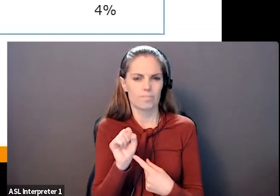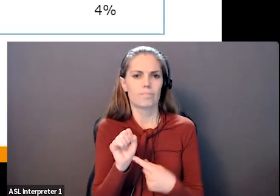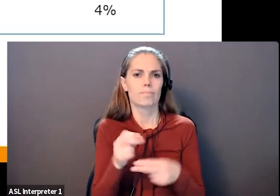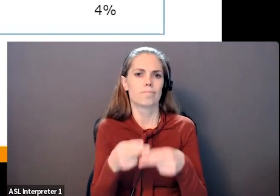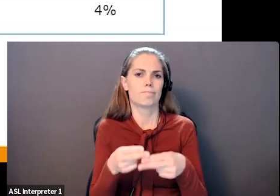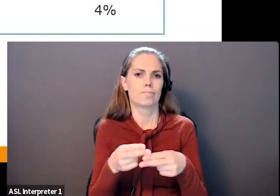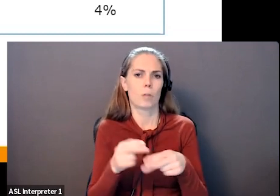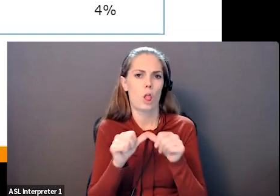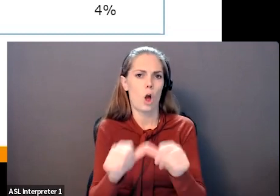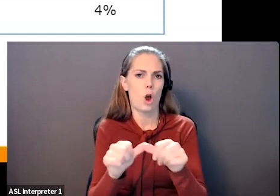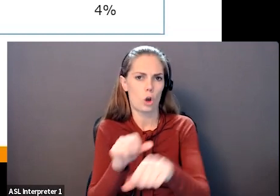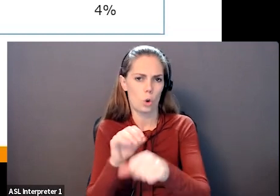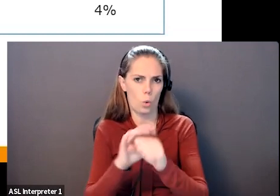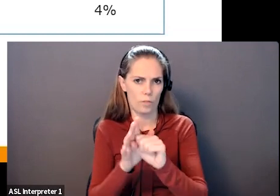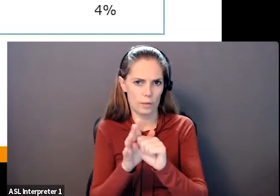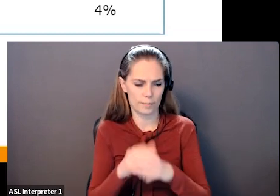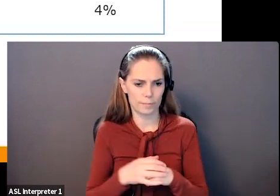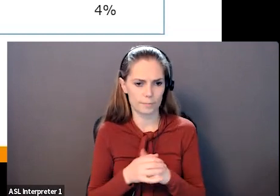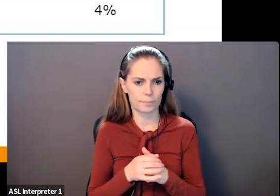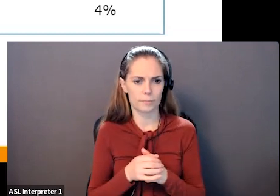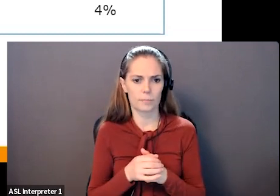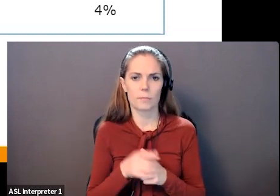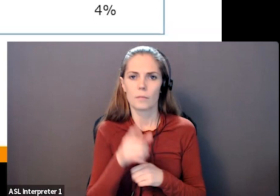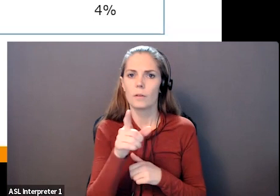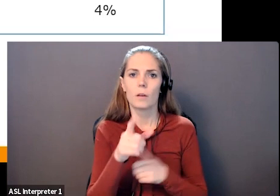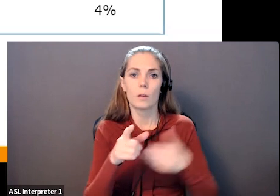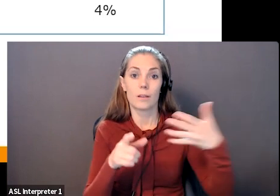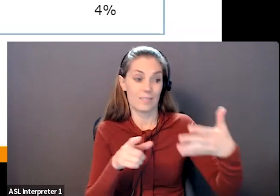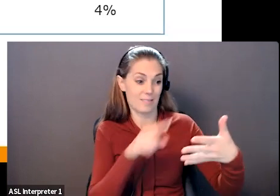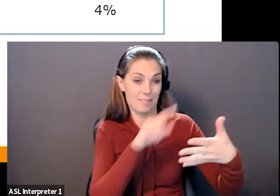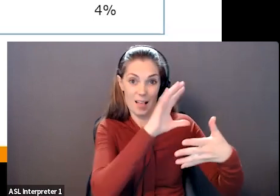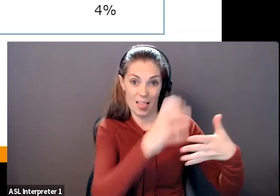And so again, exactly the same makeup of classification units the acute care,